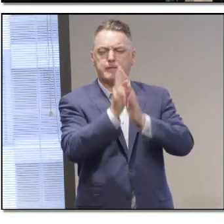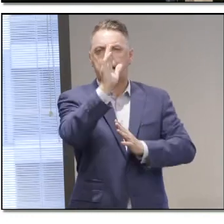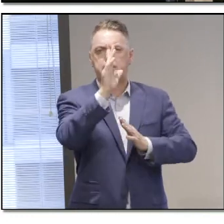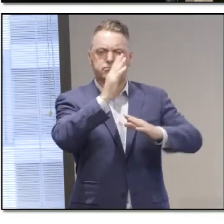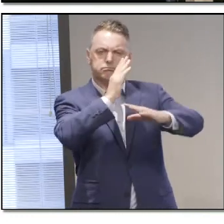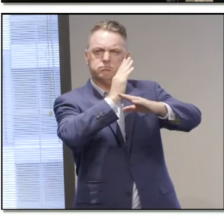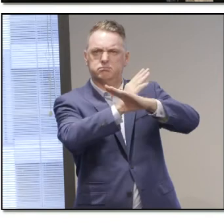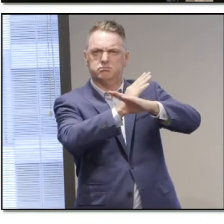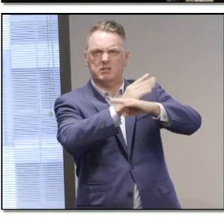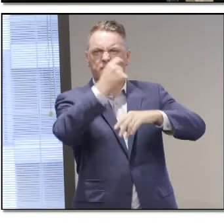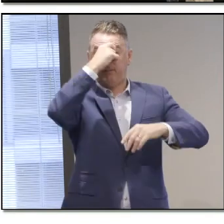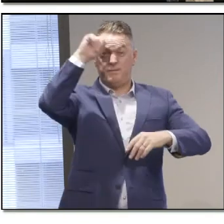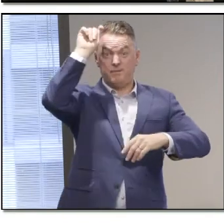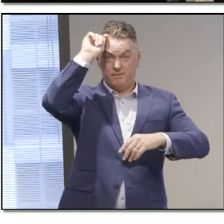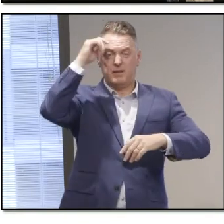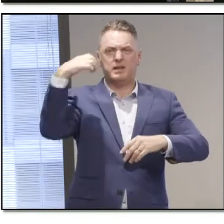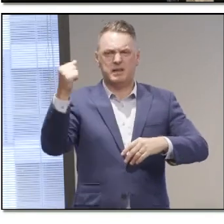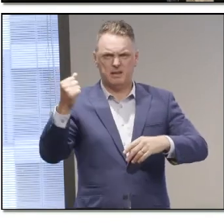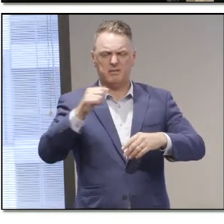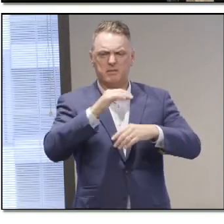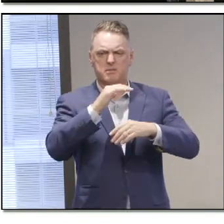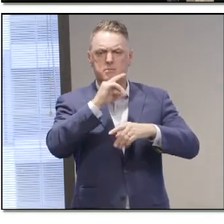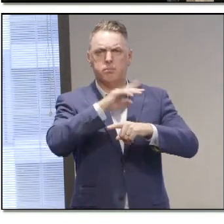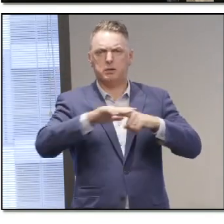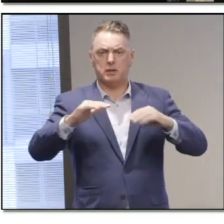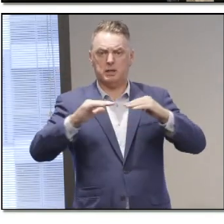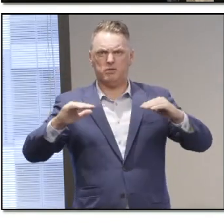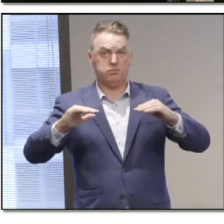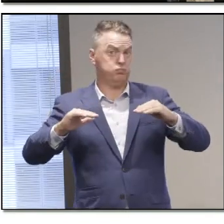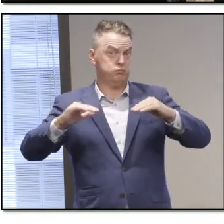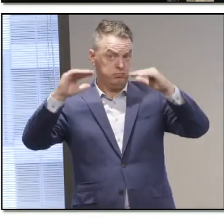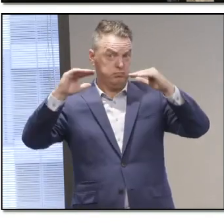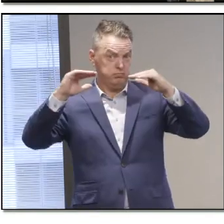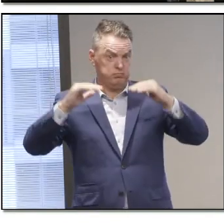and they had increased cord blood levels of these chemicals, had an increased risk of ADHD,